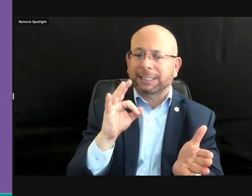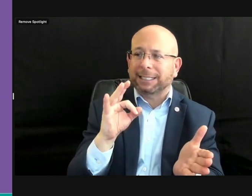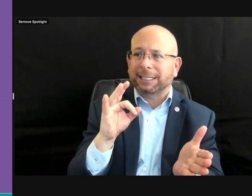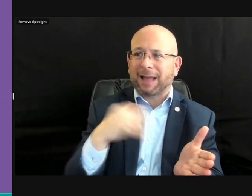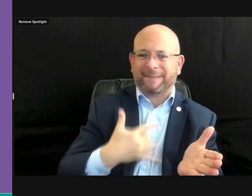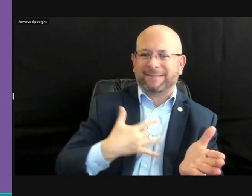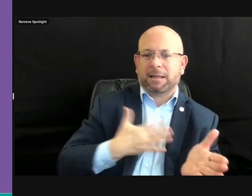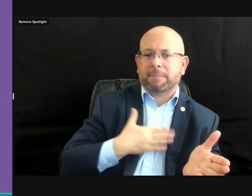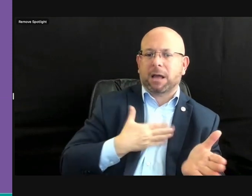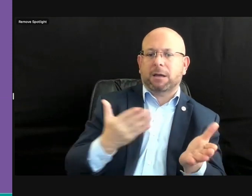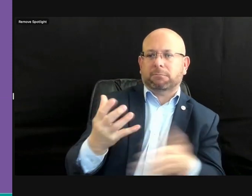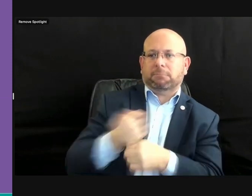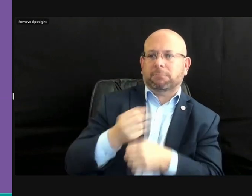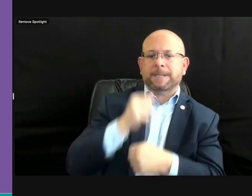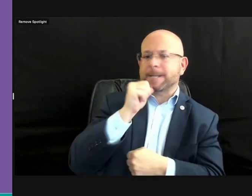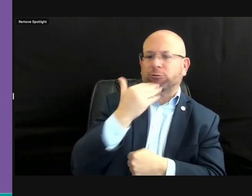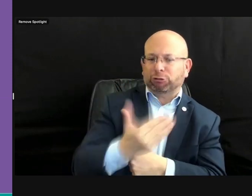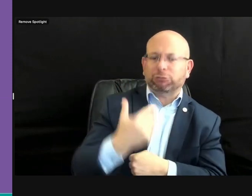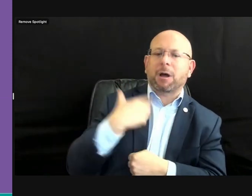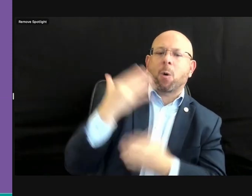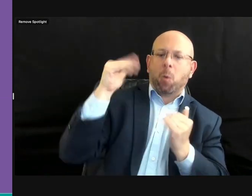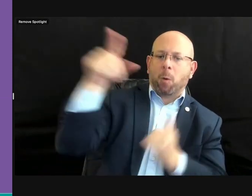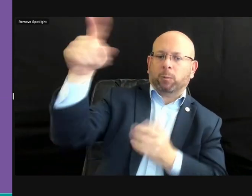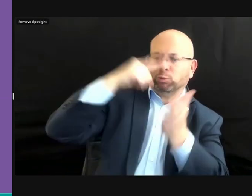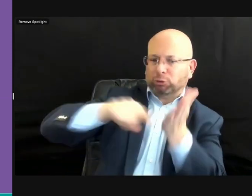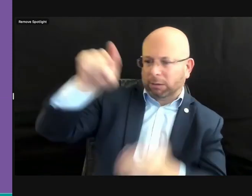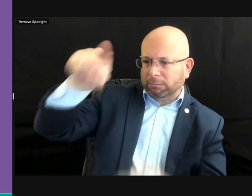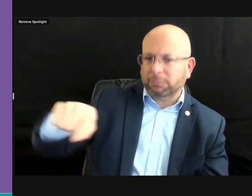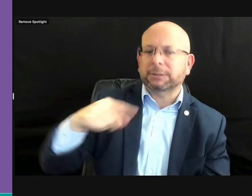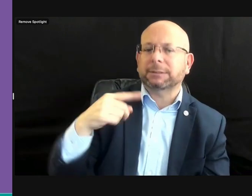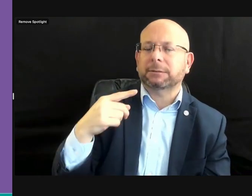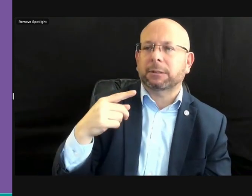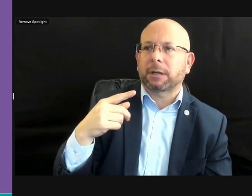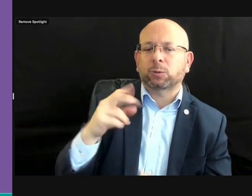feel like it is not good. So this quality assurance will verify